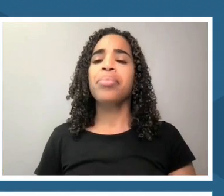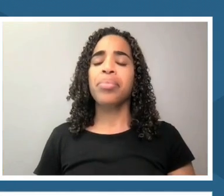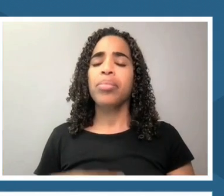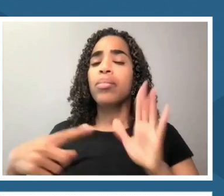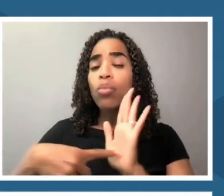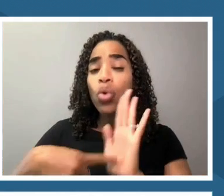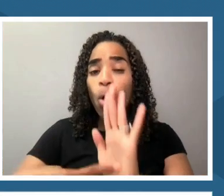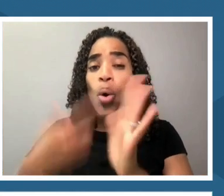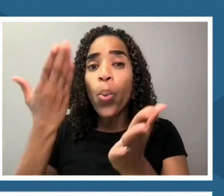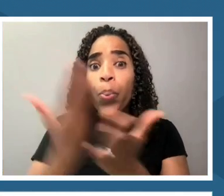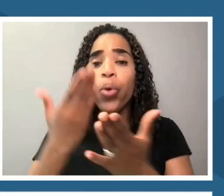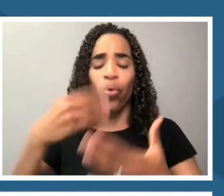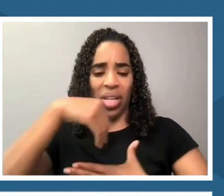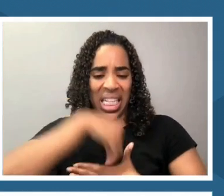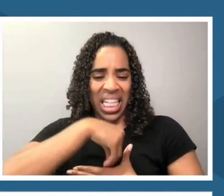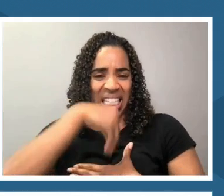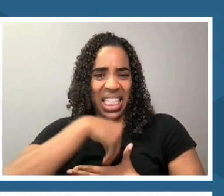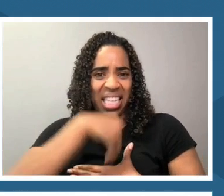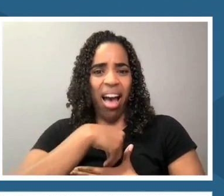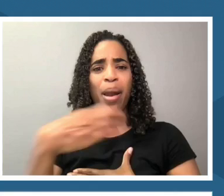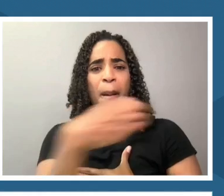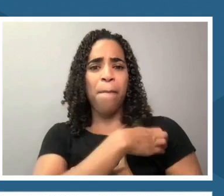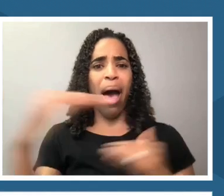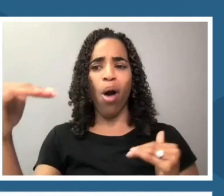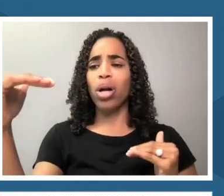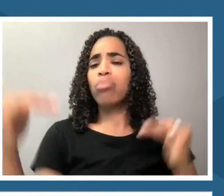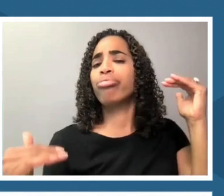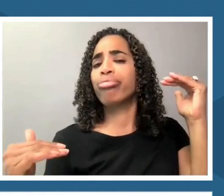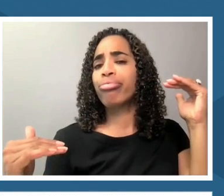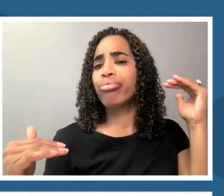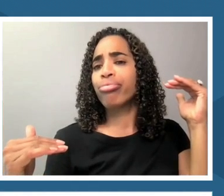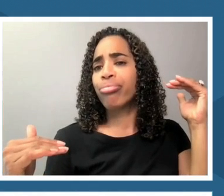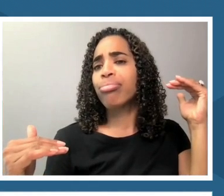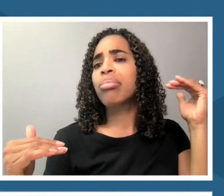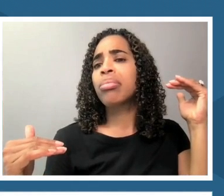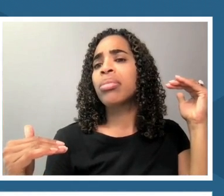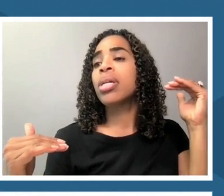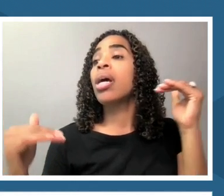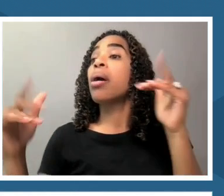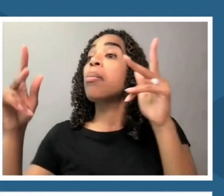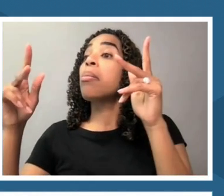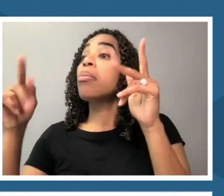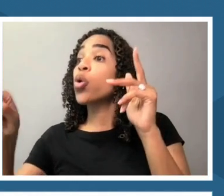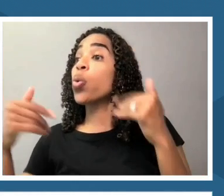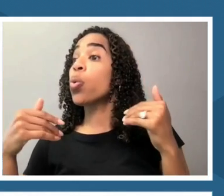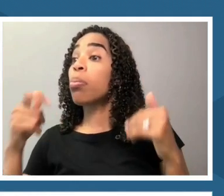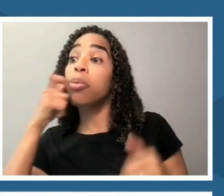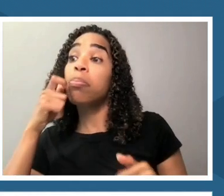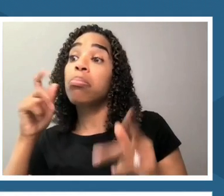inherent power dynamic and racial hierarchy that positions people of color